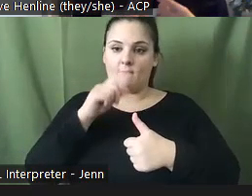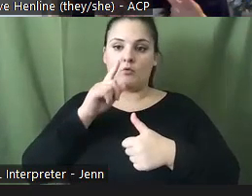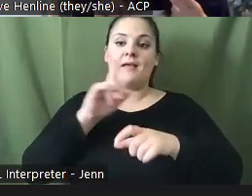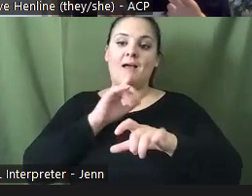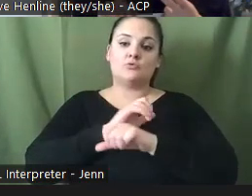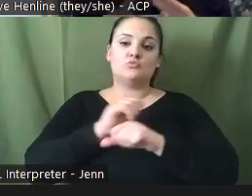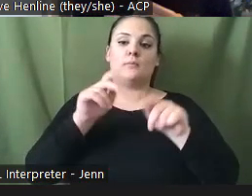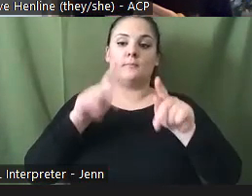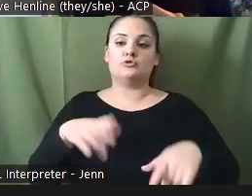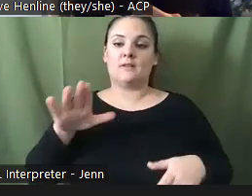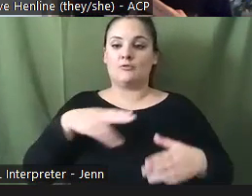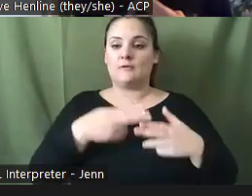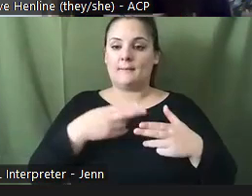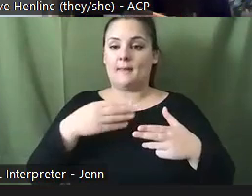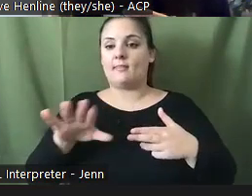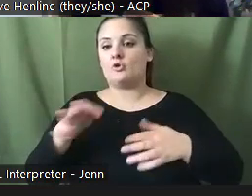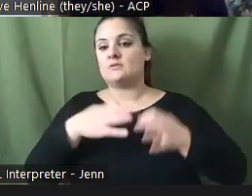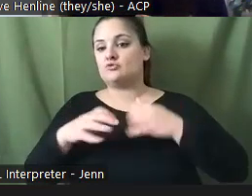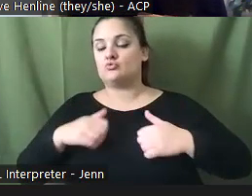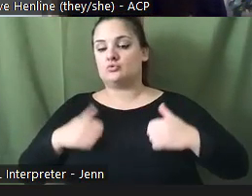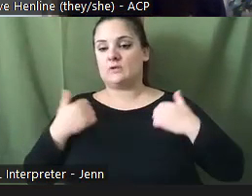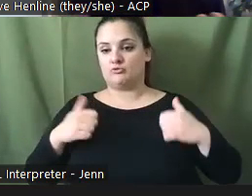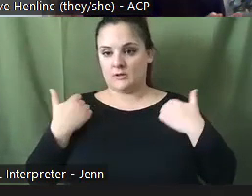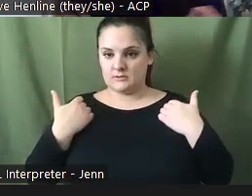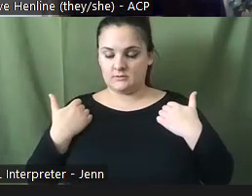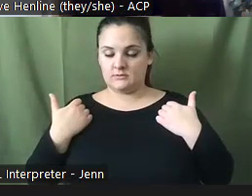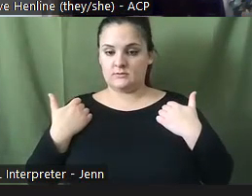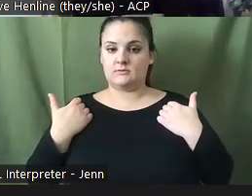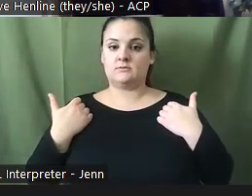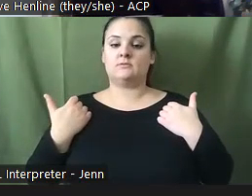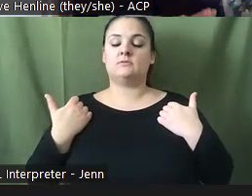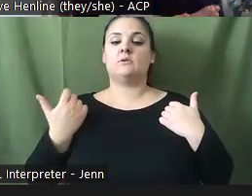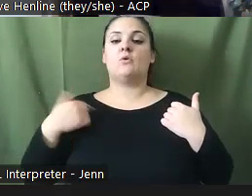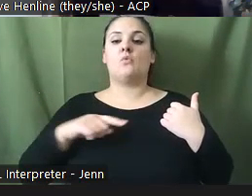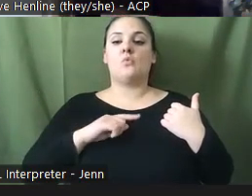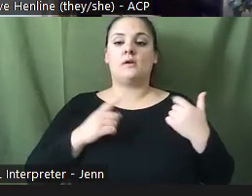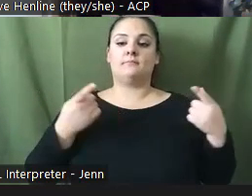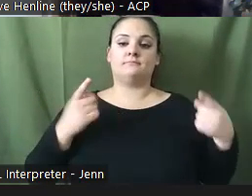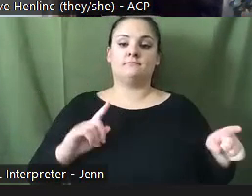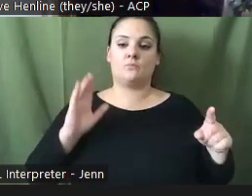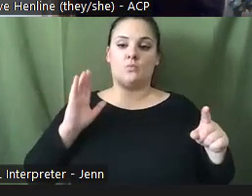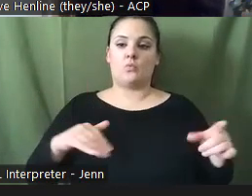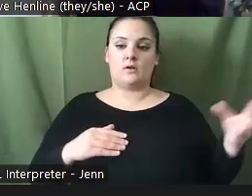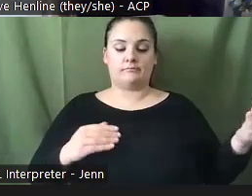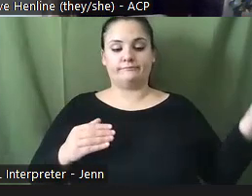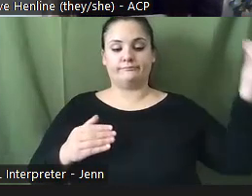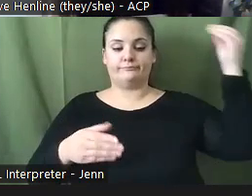and their substitute address, and we repackage mail to then send along to their actual address.